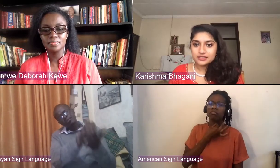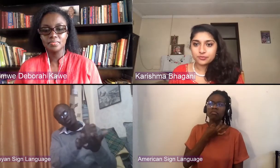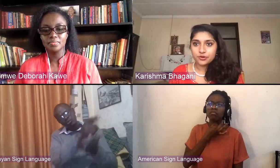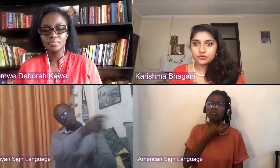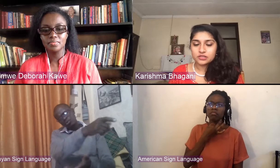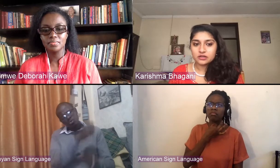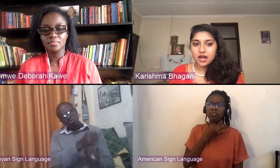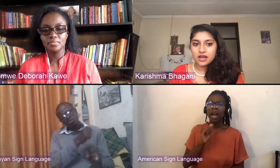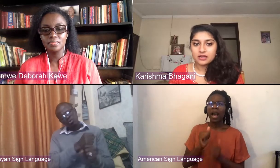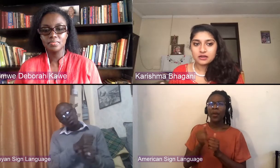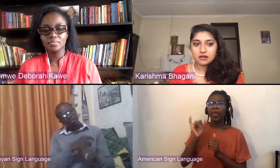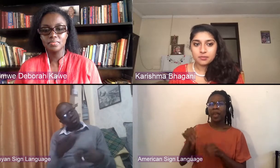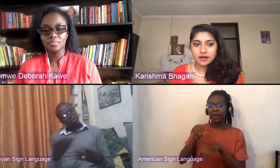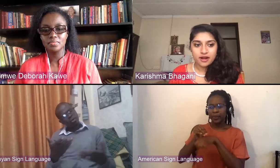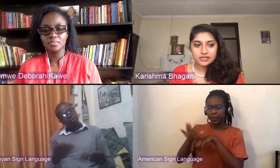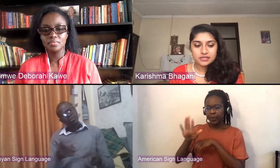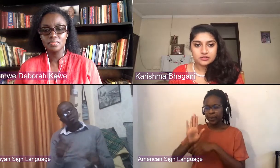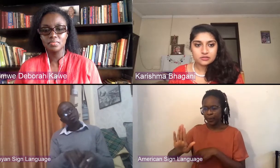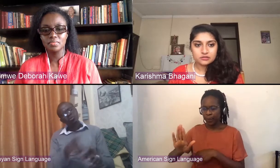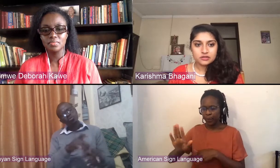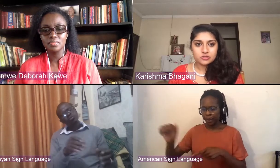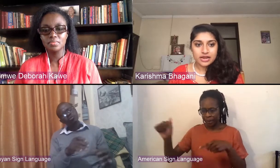as a producer and a playwright today?